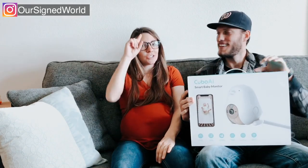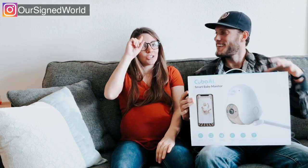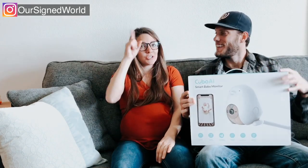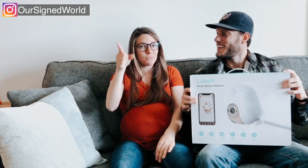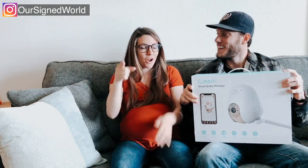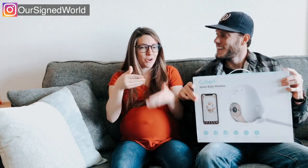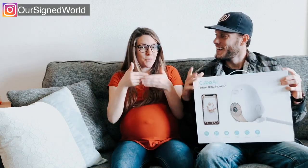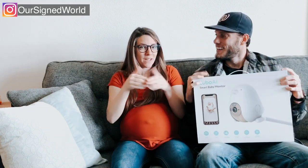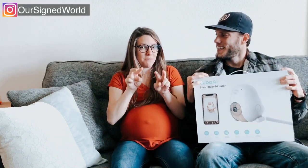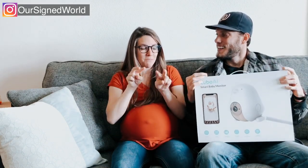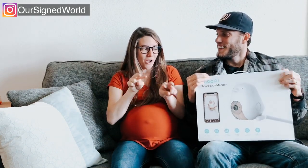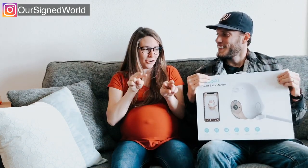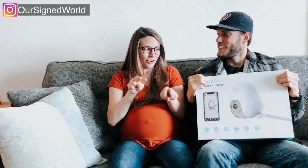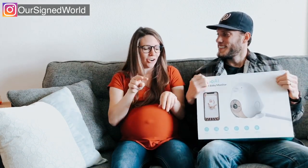This is a SMART baby monitor.